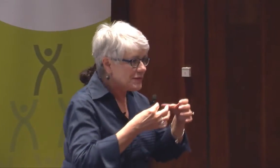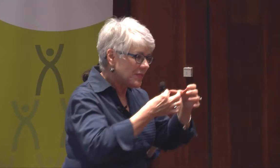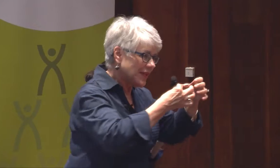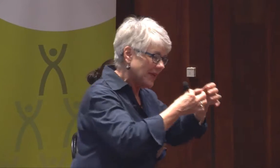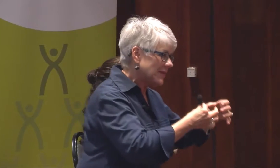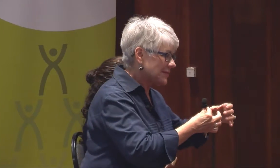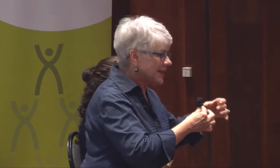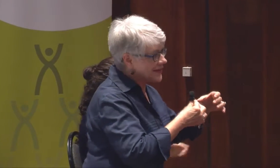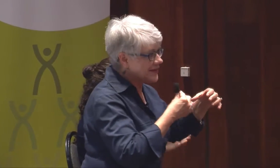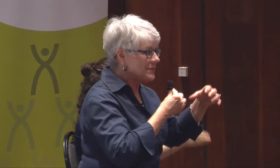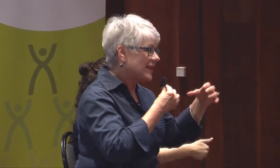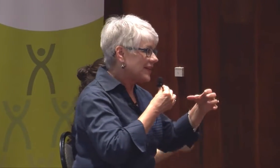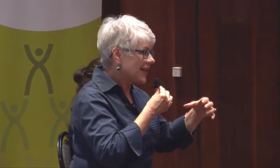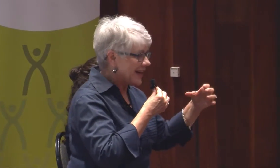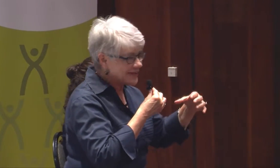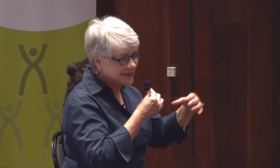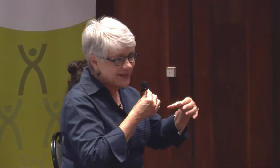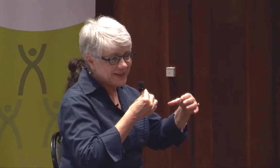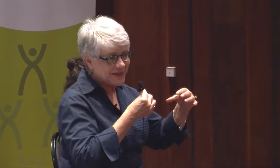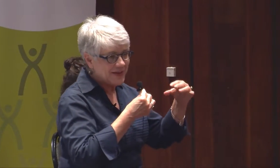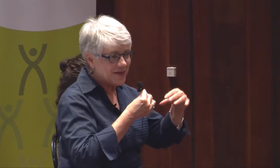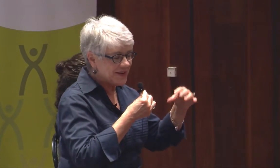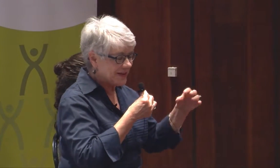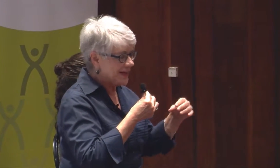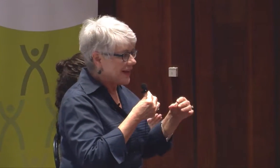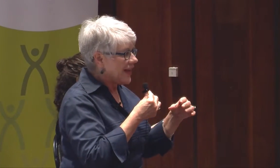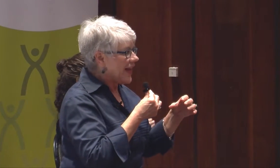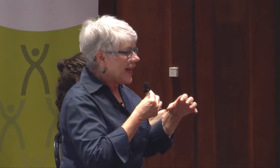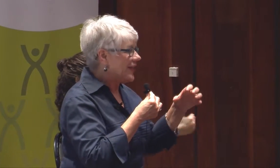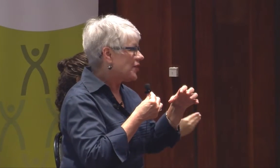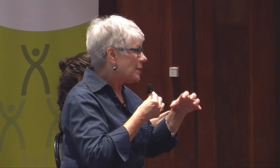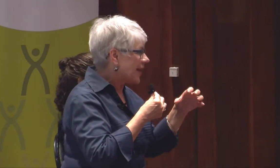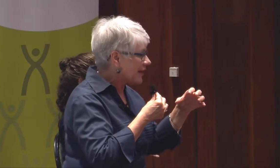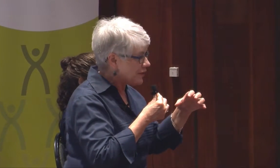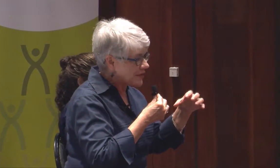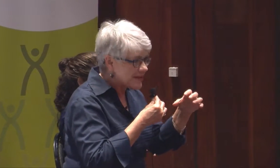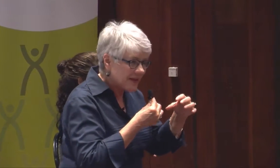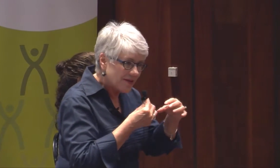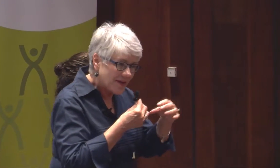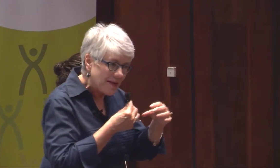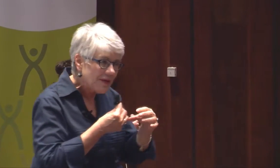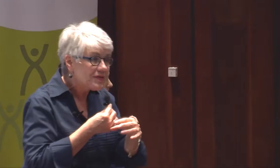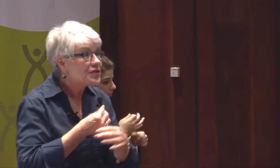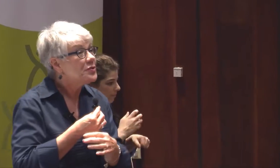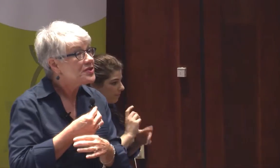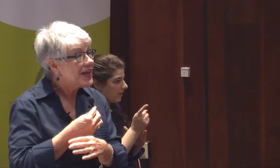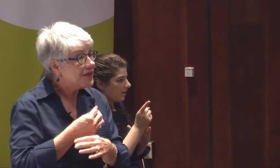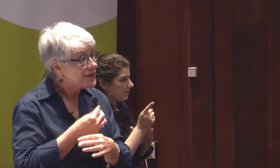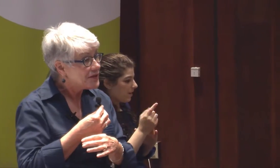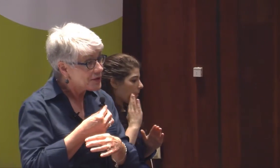will put the babies right there in the middle of the isolette, you know, all that, and and you'll come back a few minutes later and they will have scooched down into the